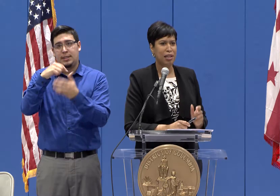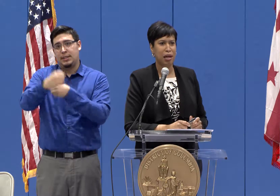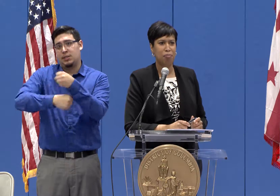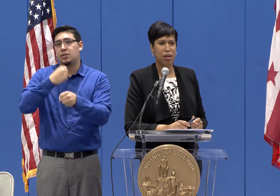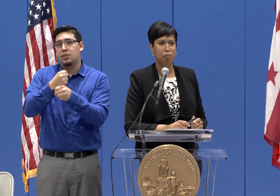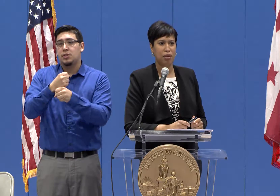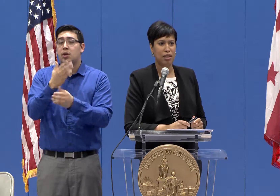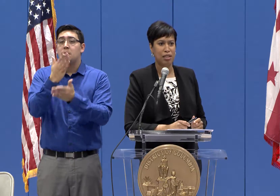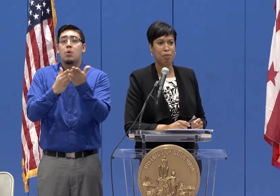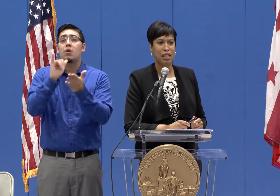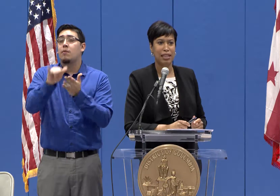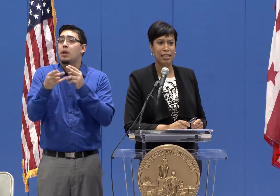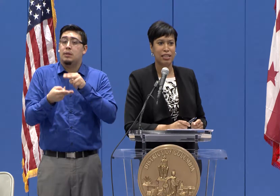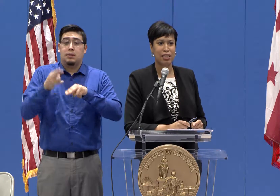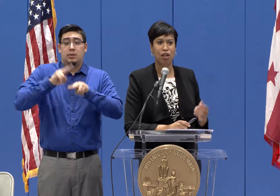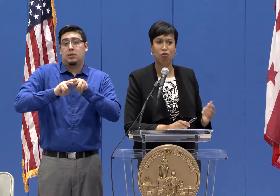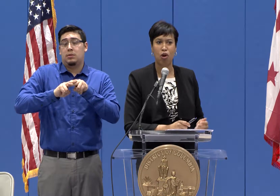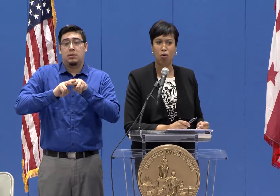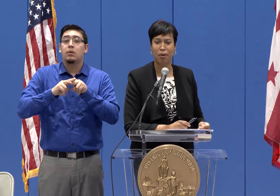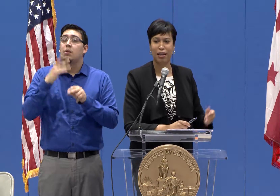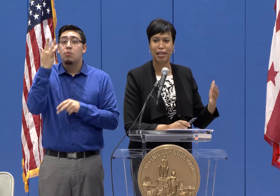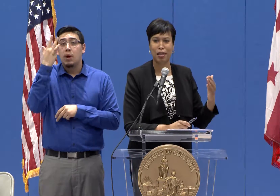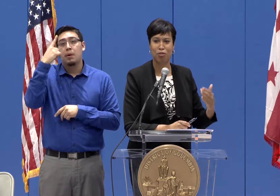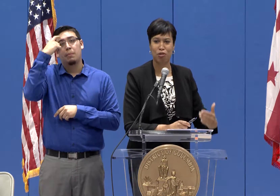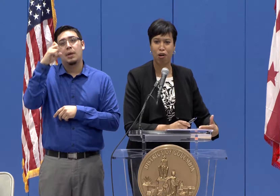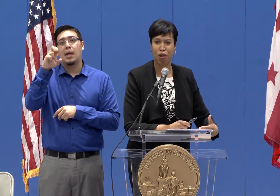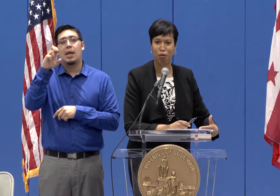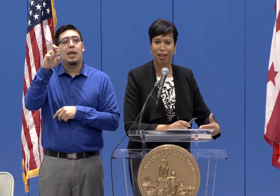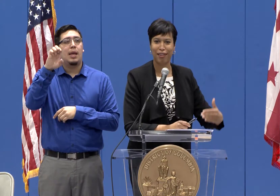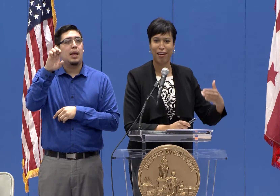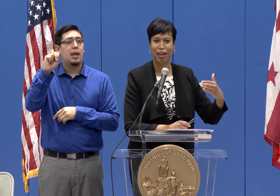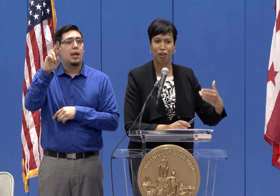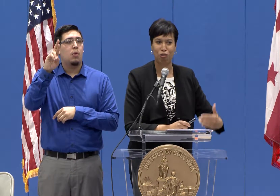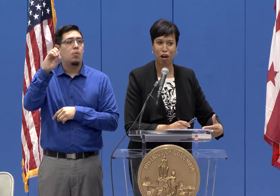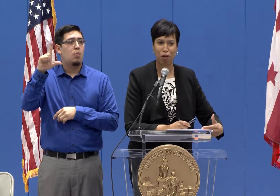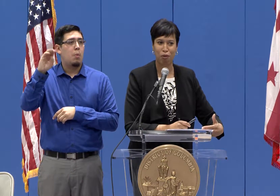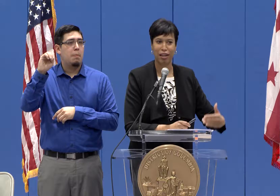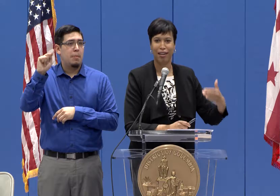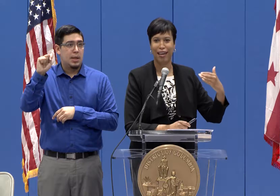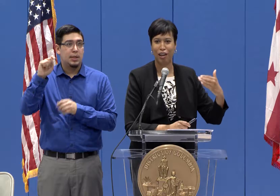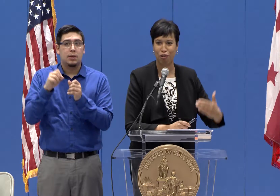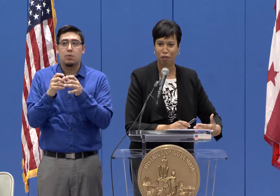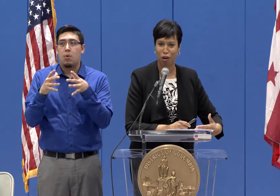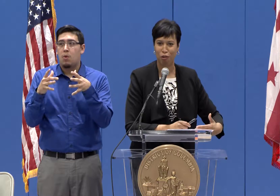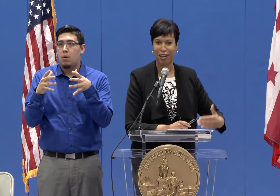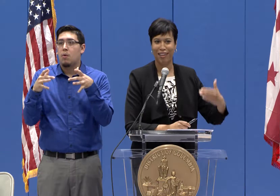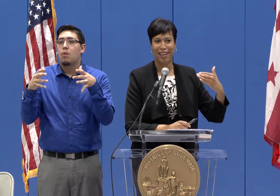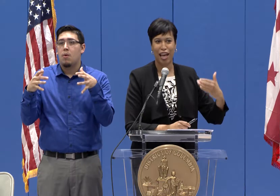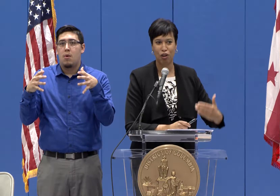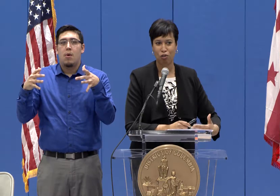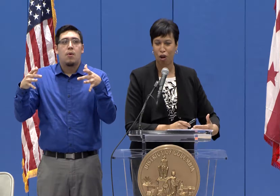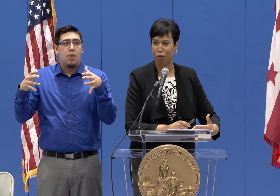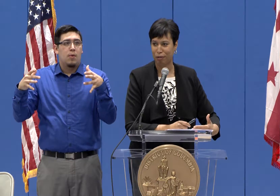PART OF THAT BUMP IS BECAUSE THE ENROLLMENT KEEPS GROWING AND GROWING AND GROWING AND GROWING.